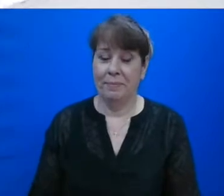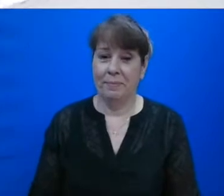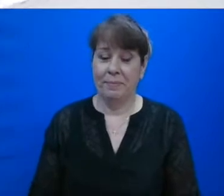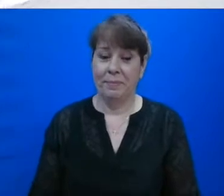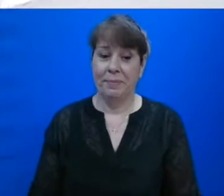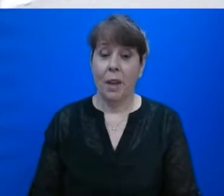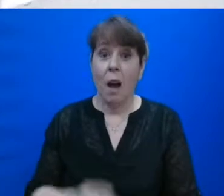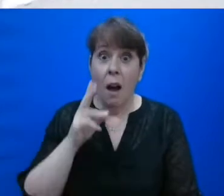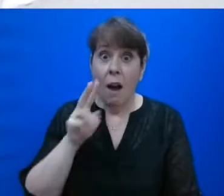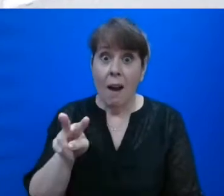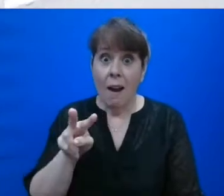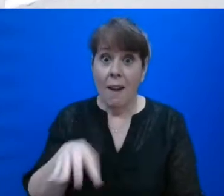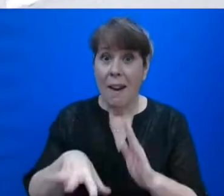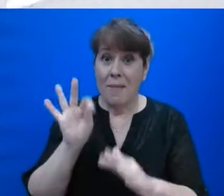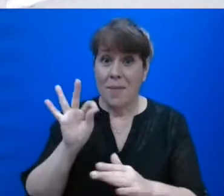LOOK, I FOUND SOME CATERPILLARS.